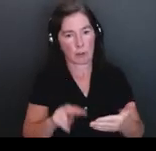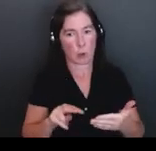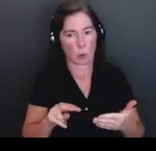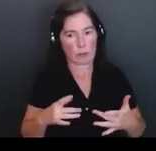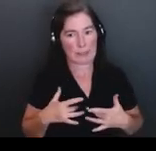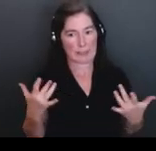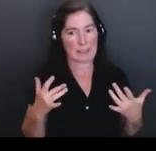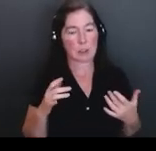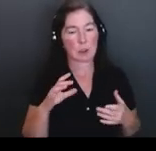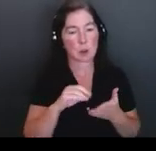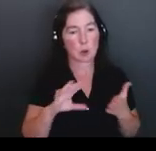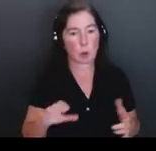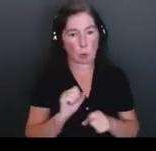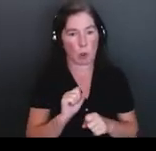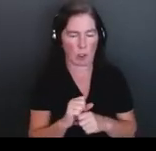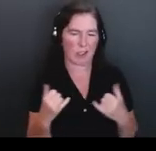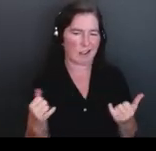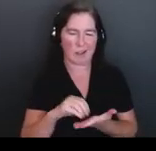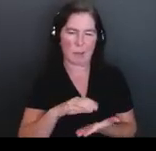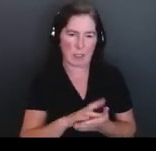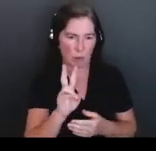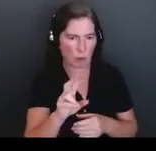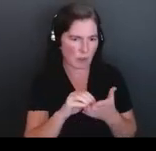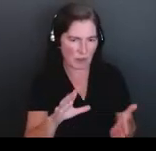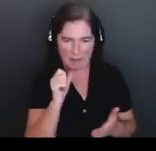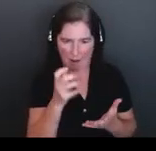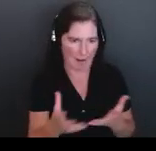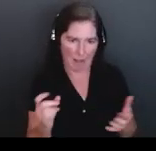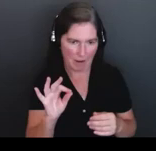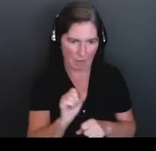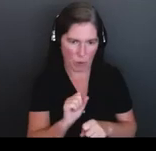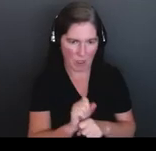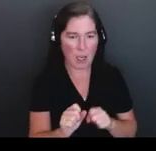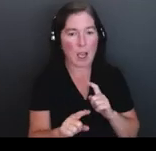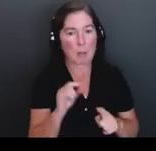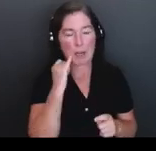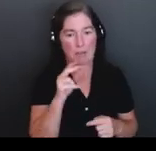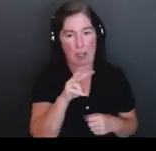Week 2 quiz, I've tagged it with quiz, the first getting to know you and the second getting to know you don't have any tags because I didn't tag them so that space is just empty.